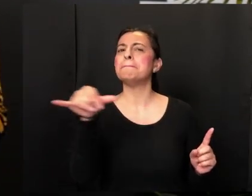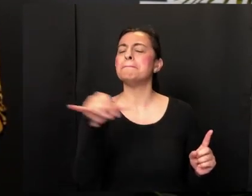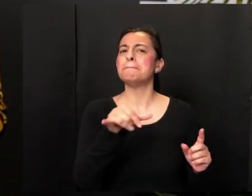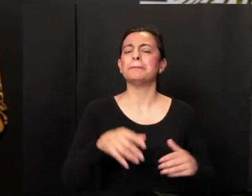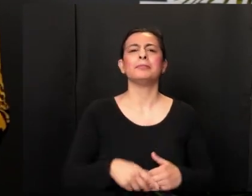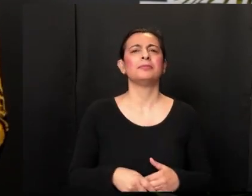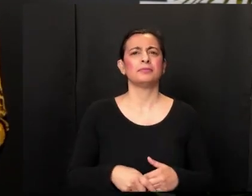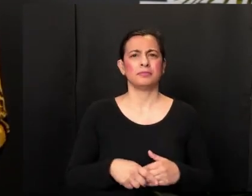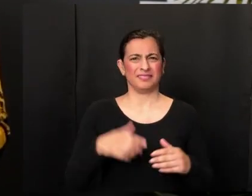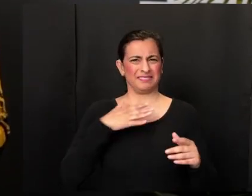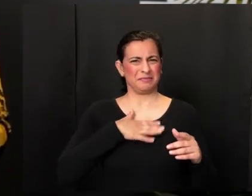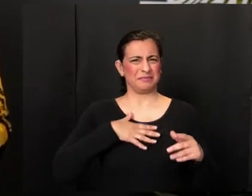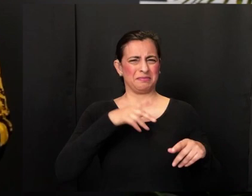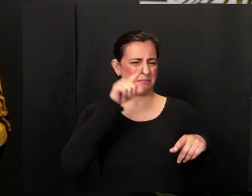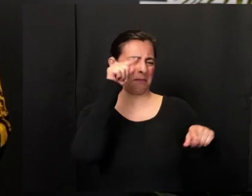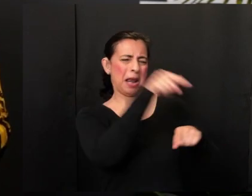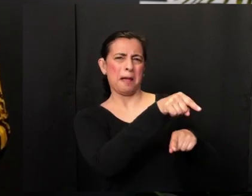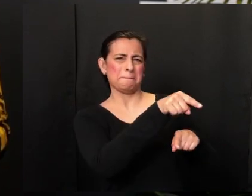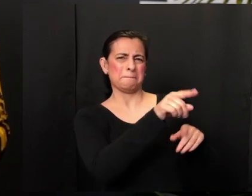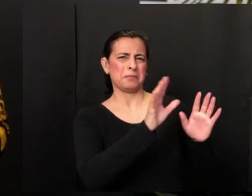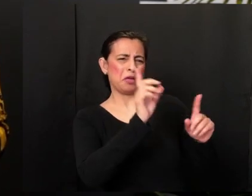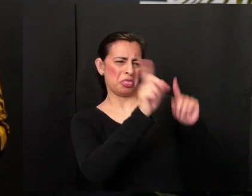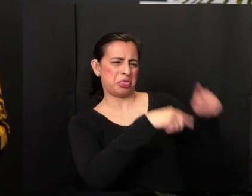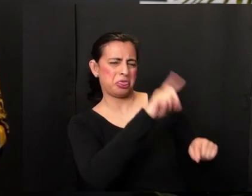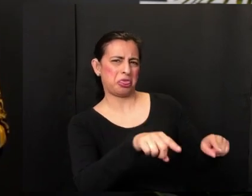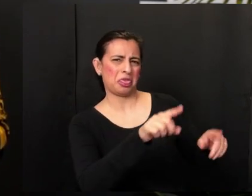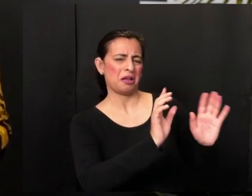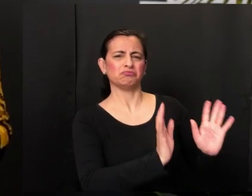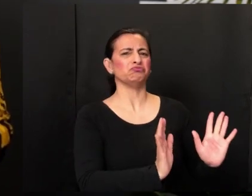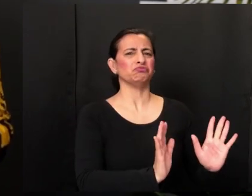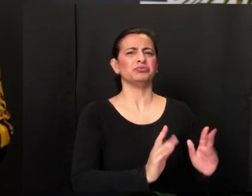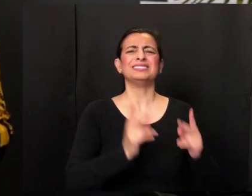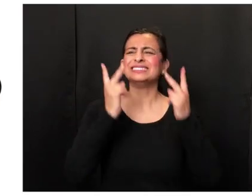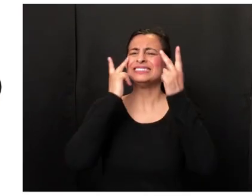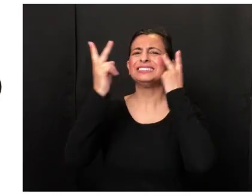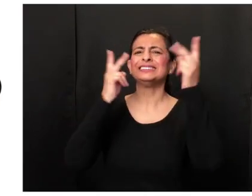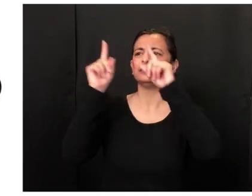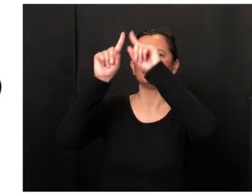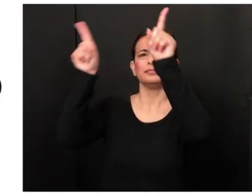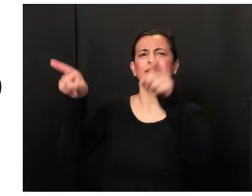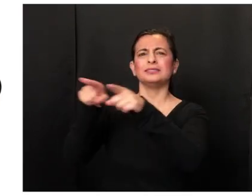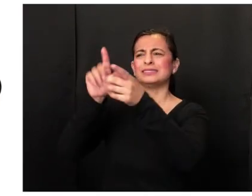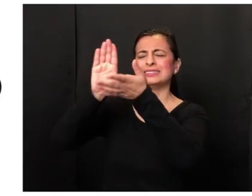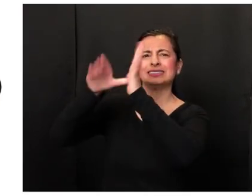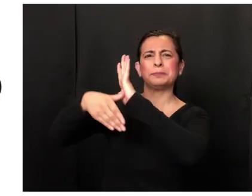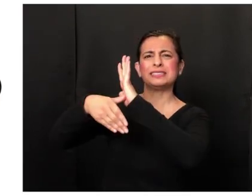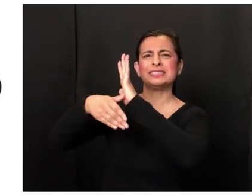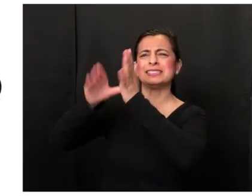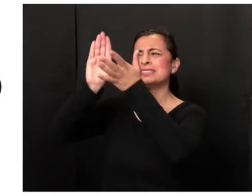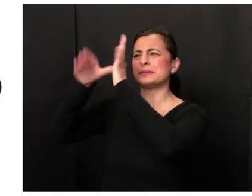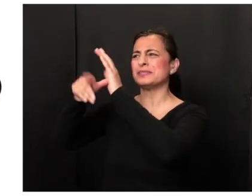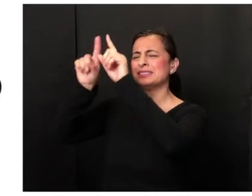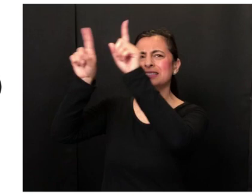and I don’t blame you. Just look at the very symbol for disabilities - it’s a person in a wheelchair.